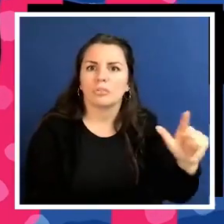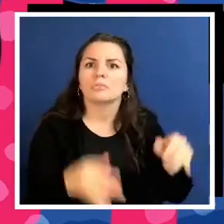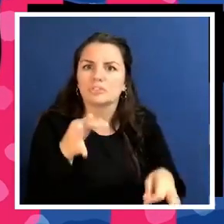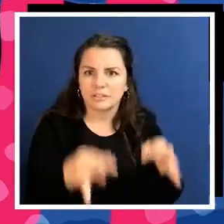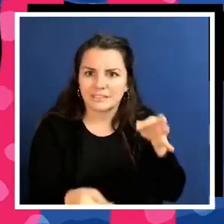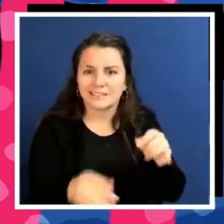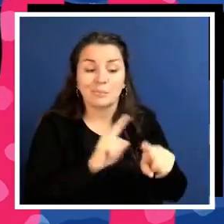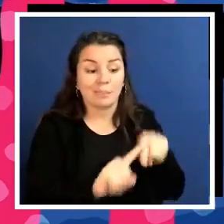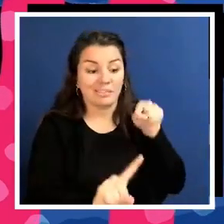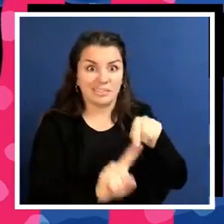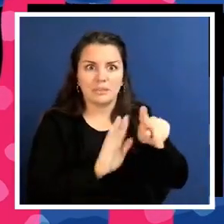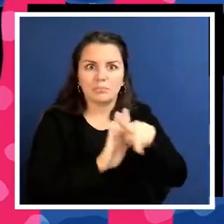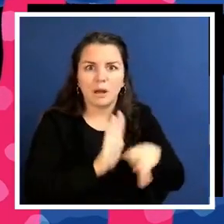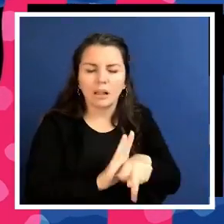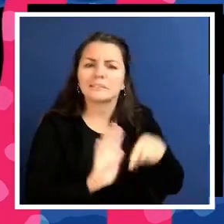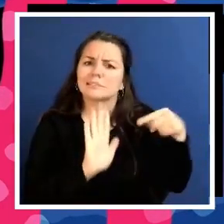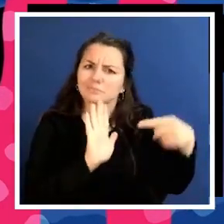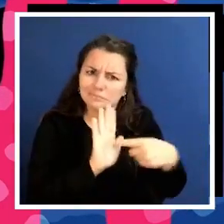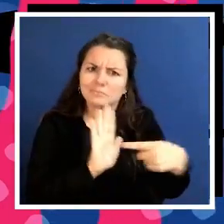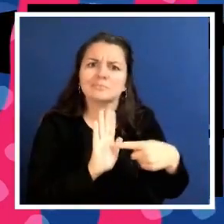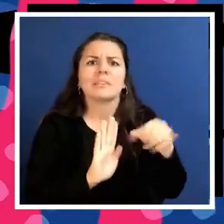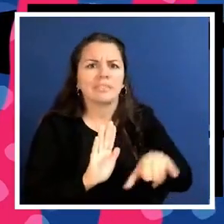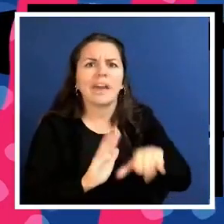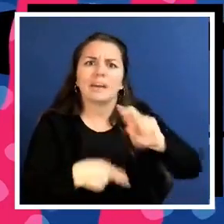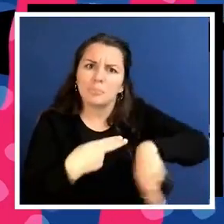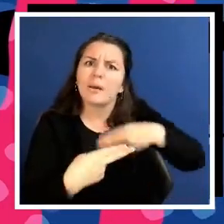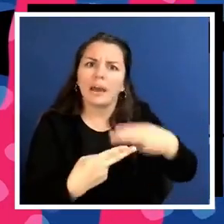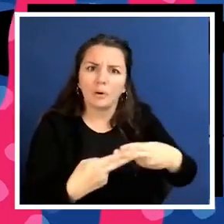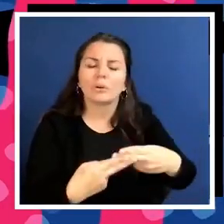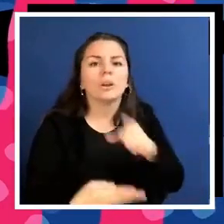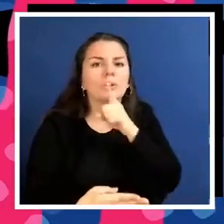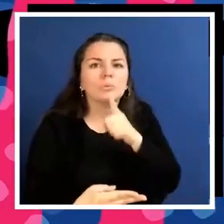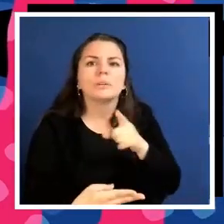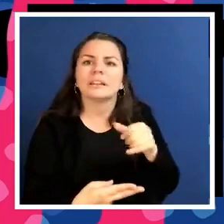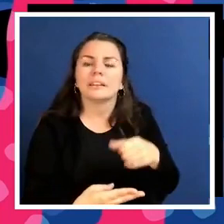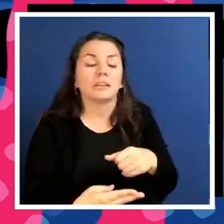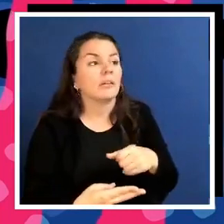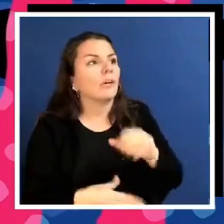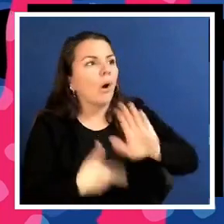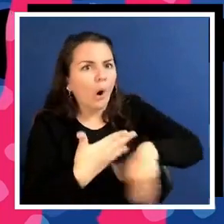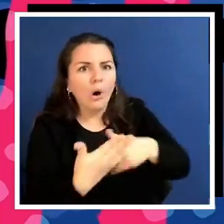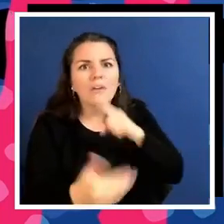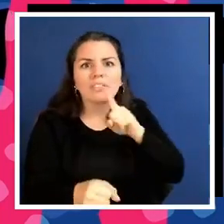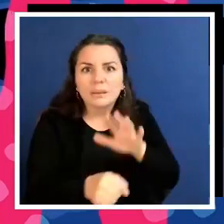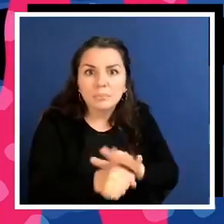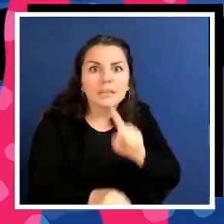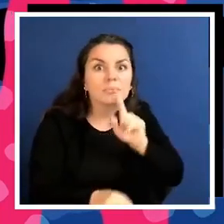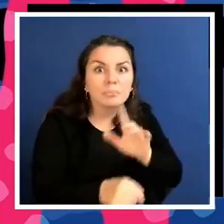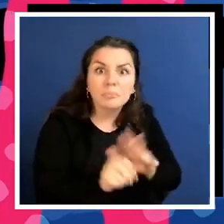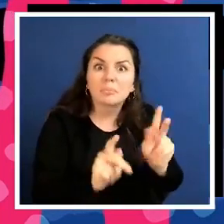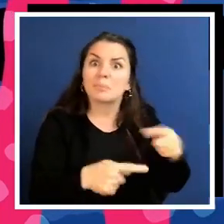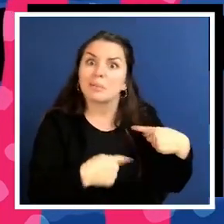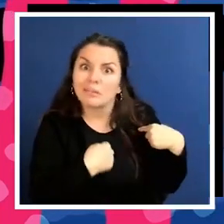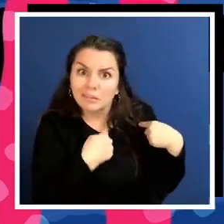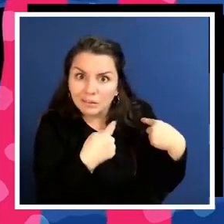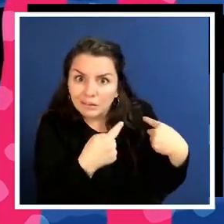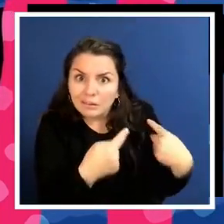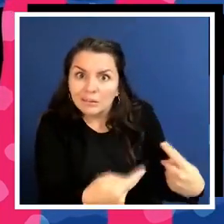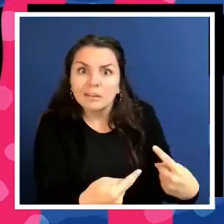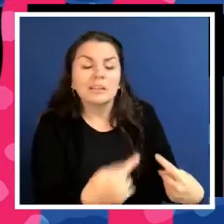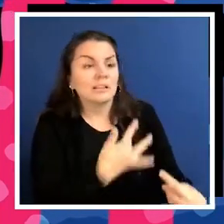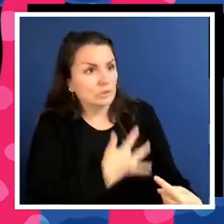SHOW WHAT AN ELECTION CAN DO